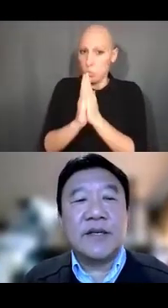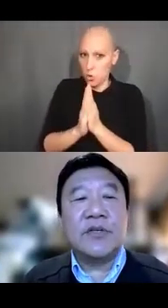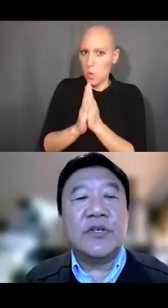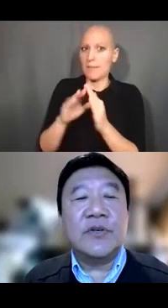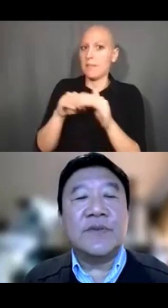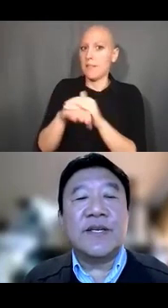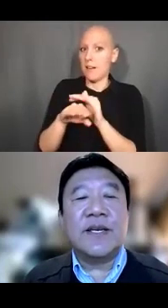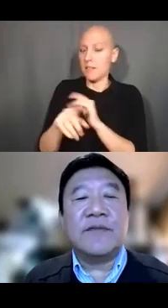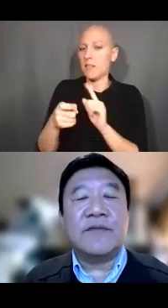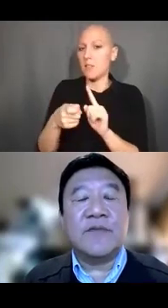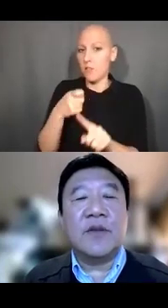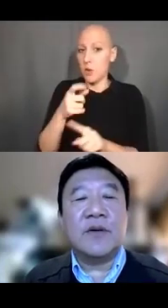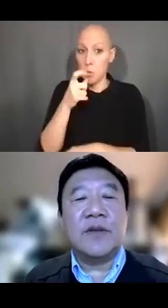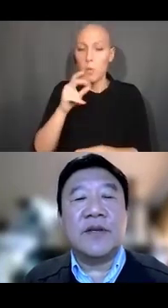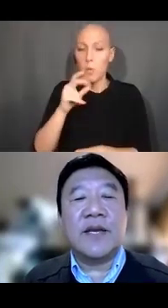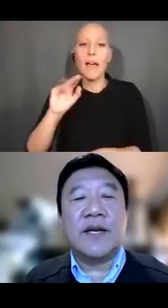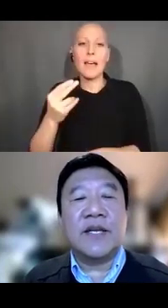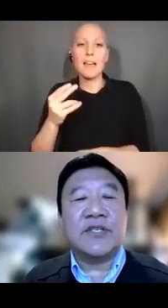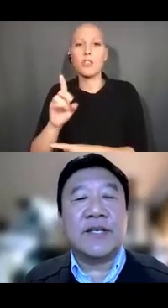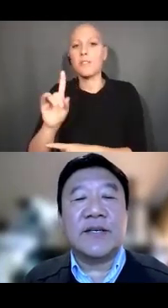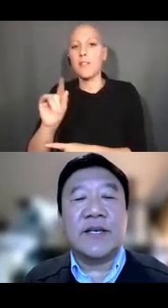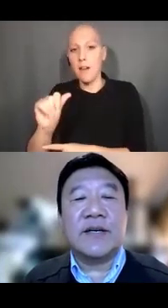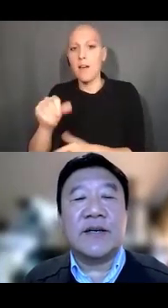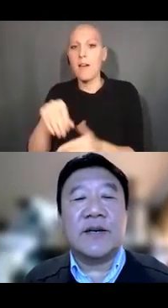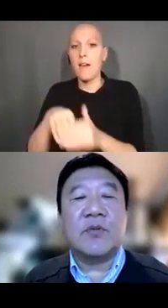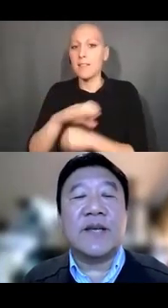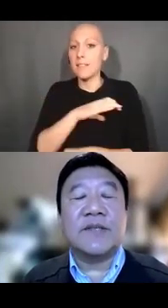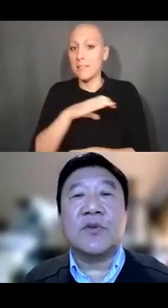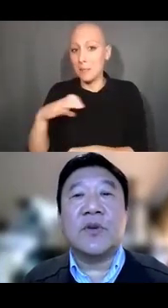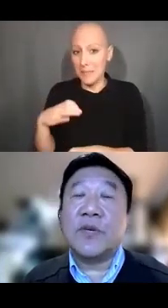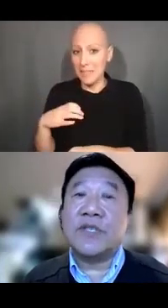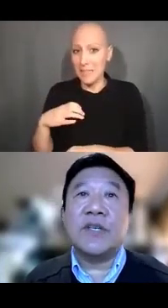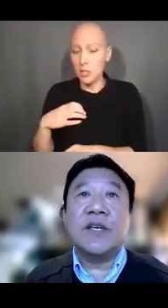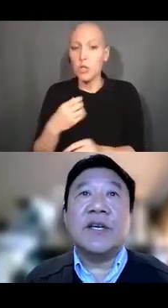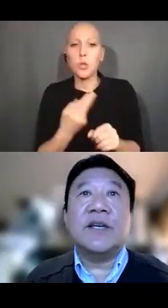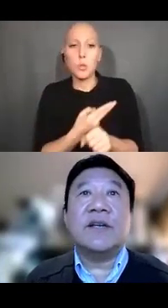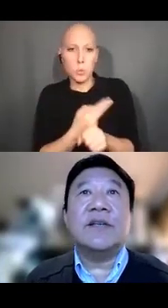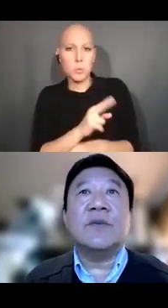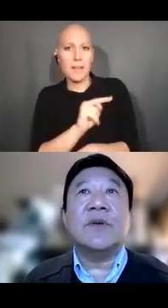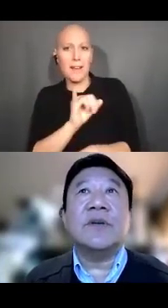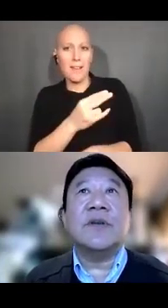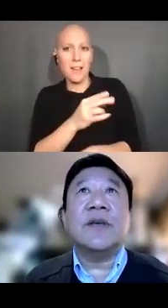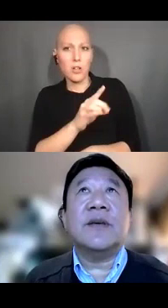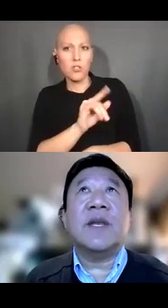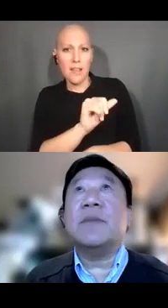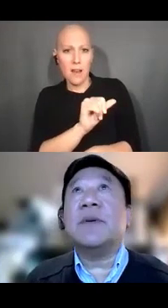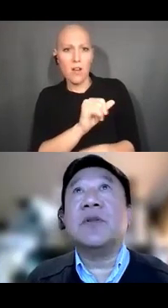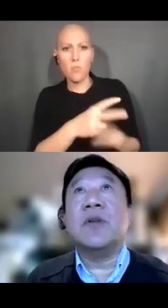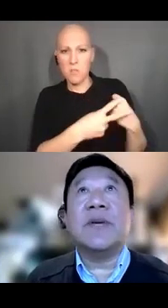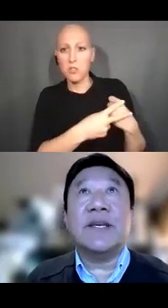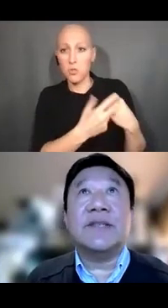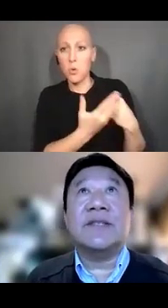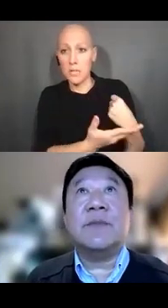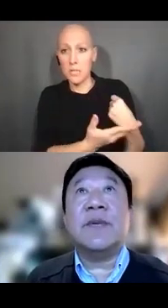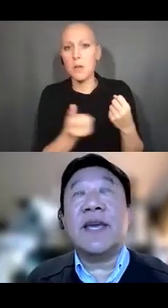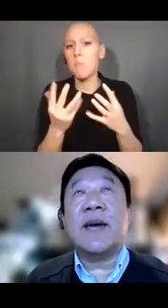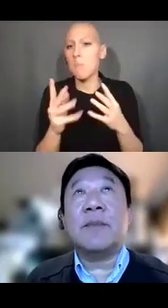to use the data from the NIH-designated repository, which in the NIH many people know is dbGaP